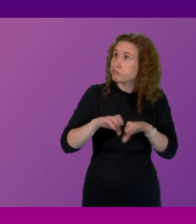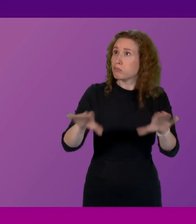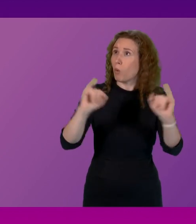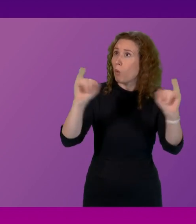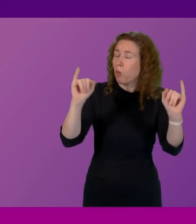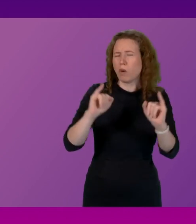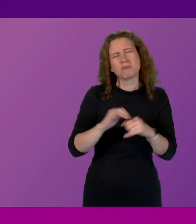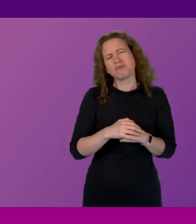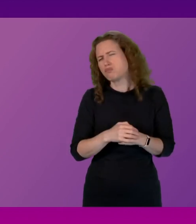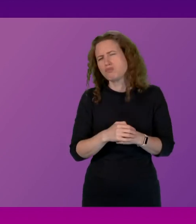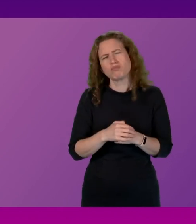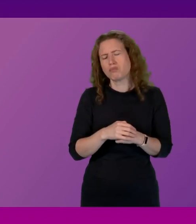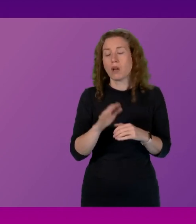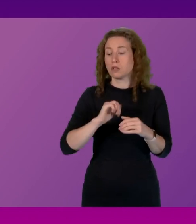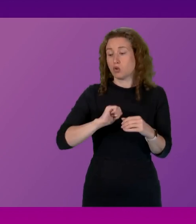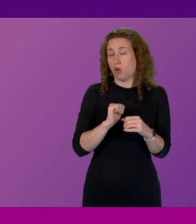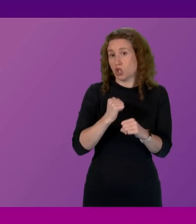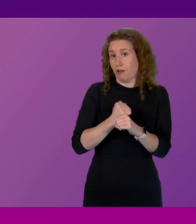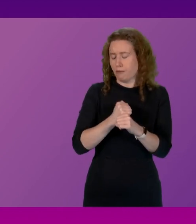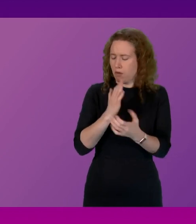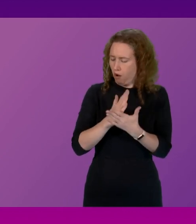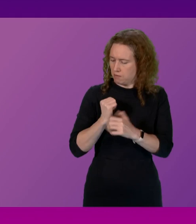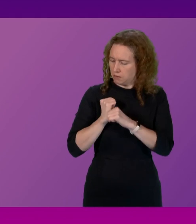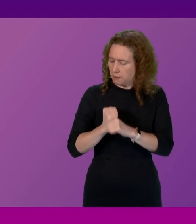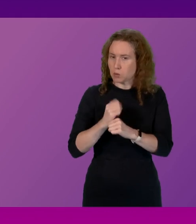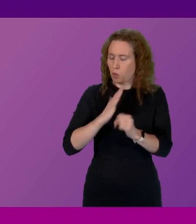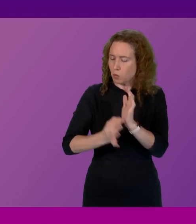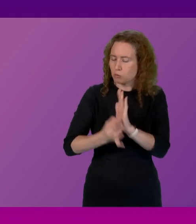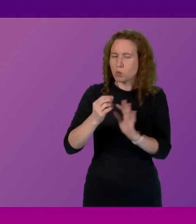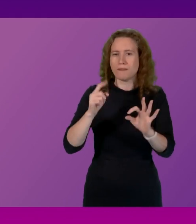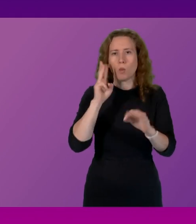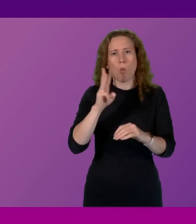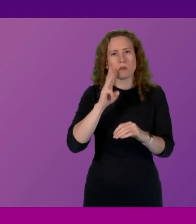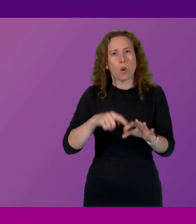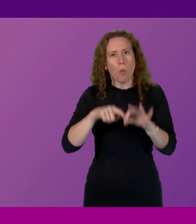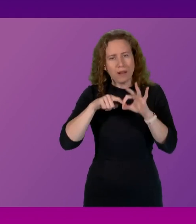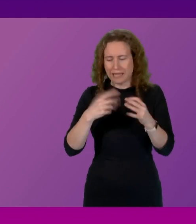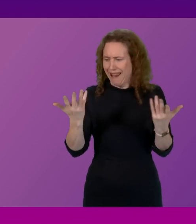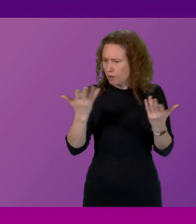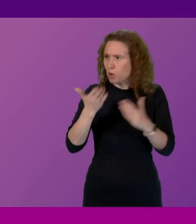The Scottish Government is committed to improving water quality in bathing waters across Scotland.